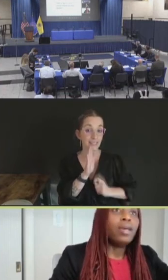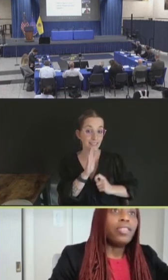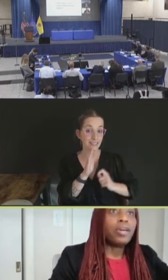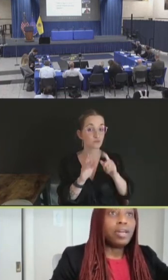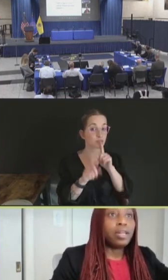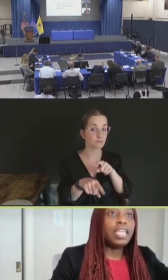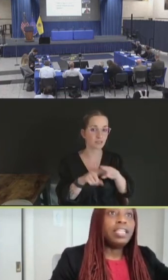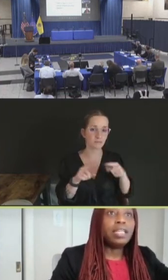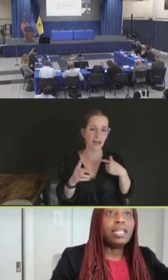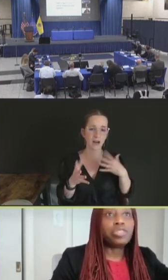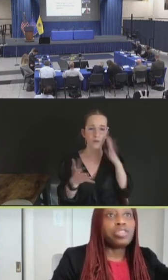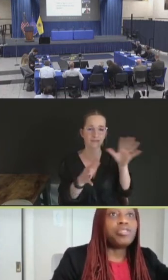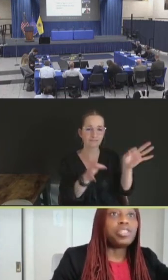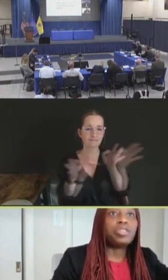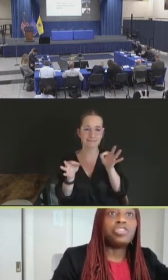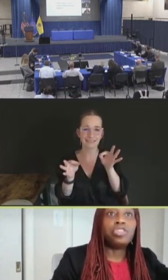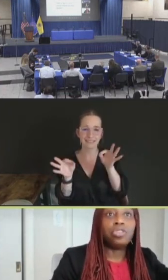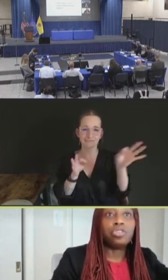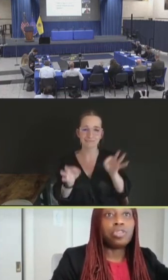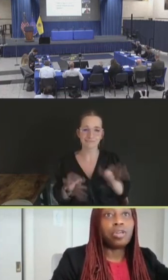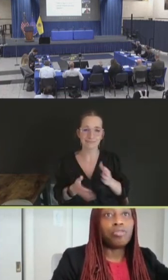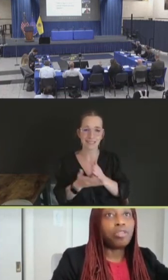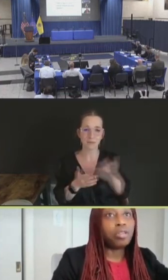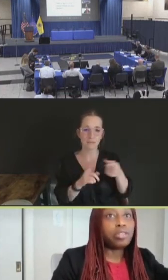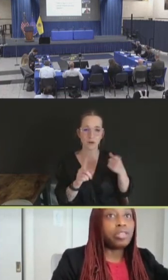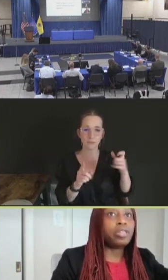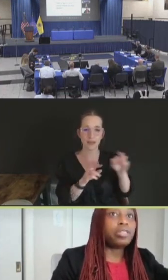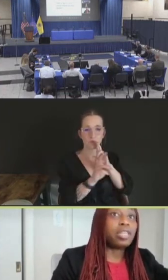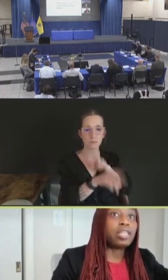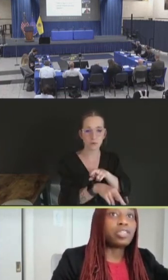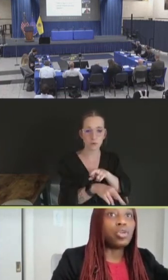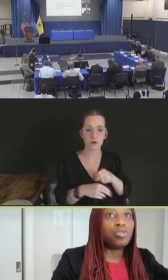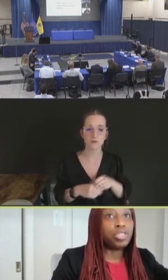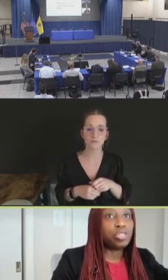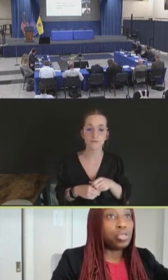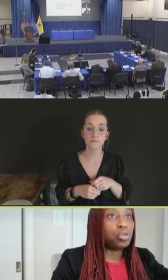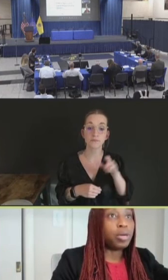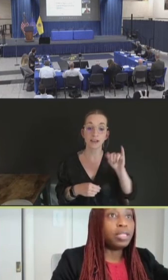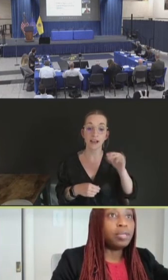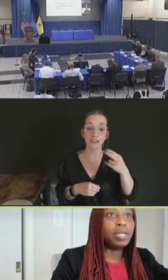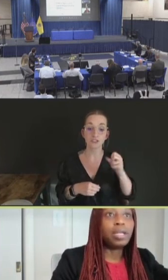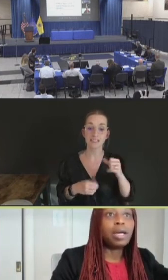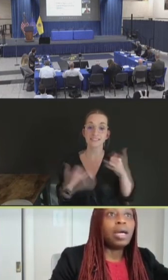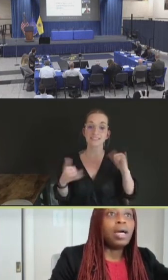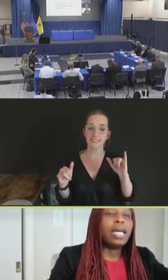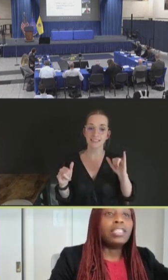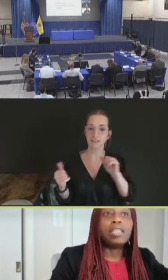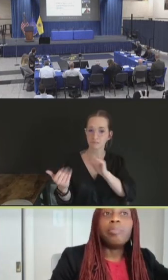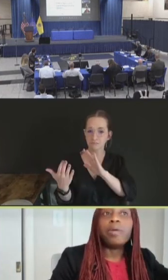The Indian Health Service continues to confront the SARS-CoV-2 pandemic and its